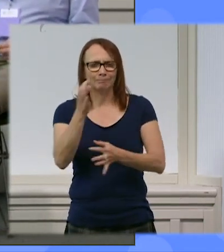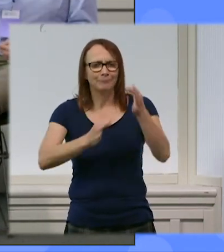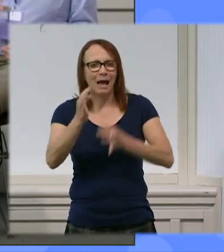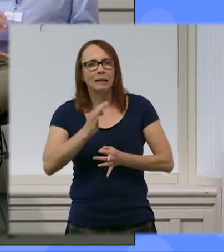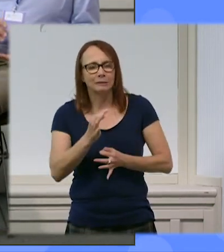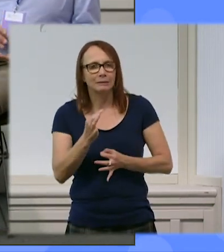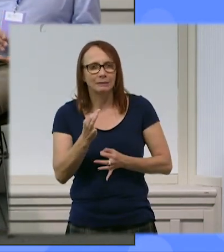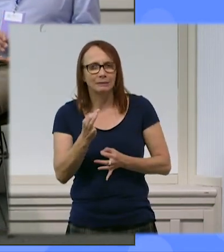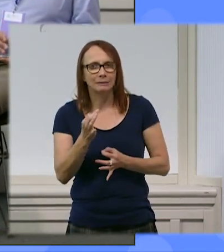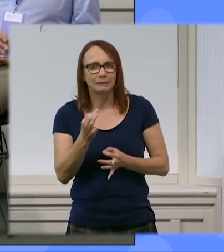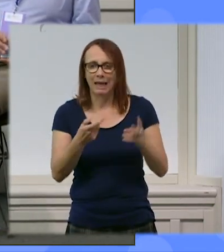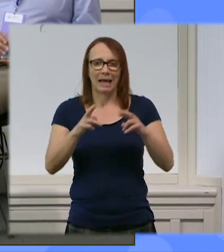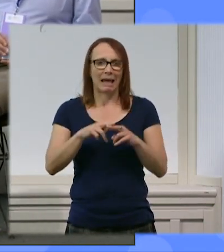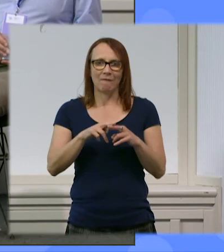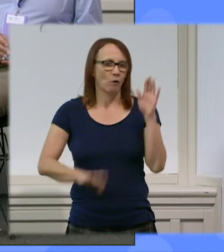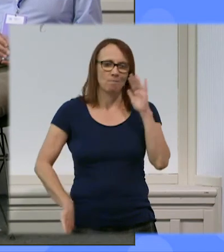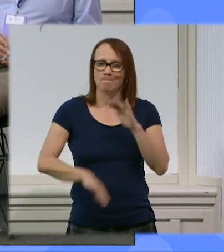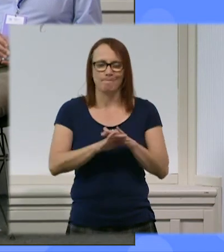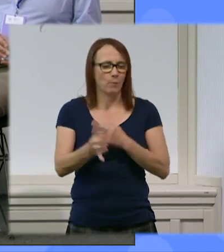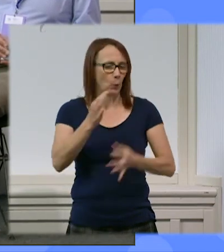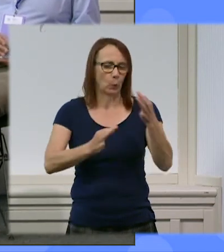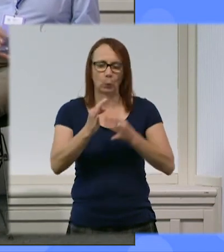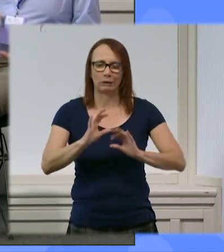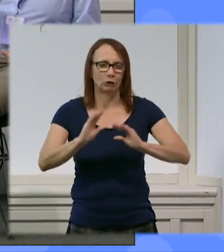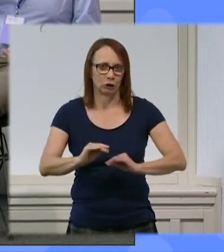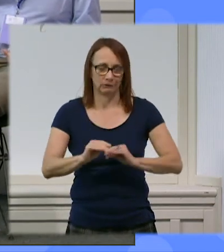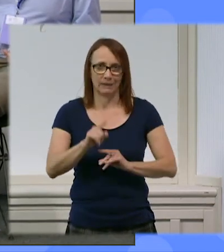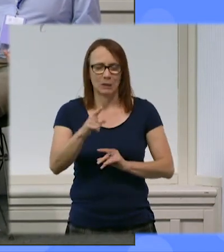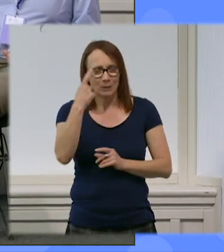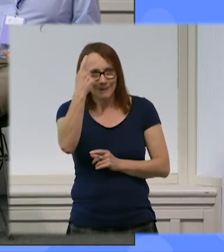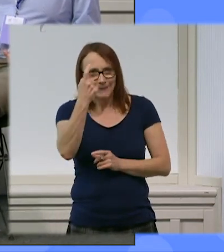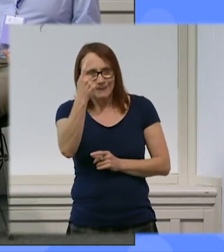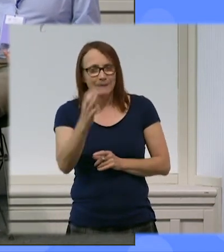chance we don't get to cover the the questions that you have and just now so